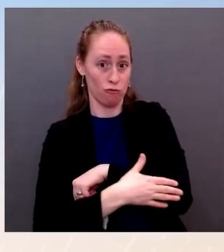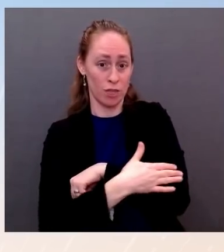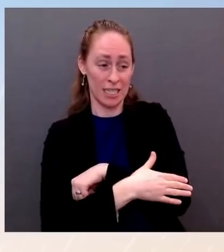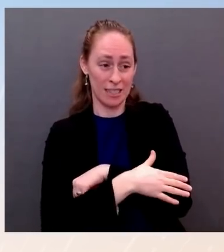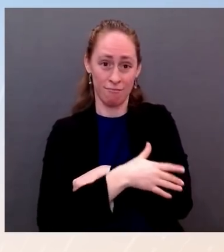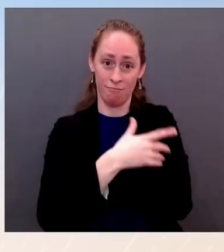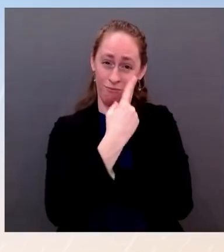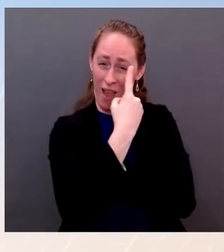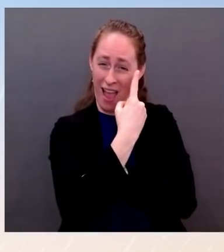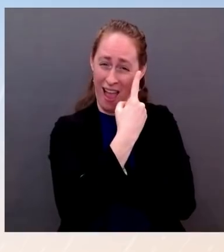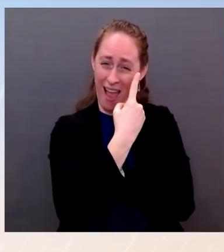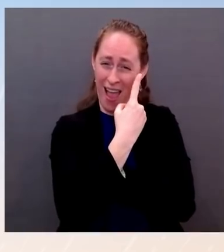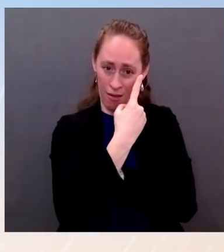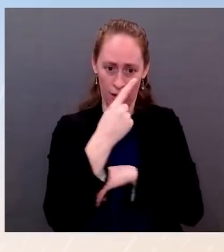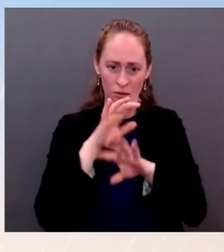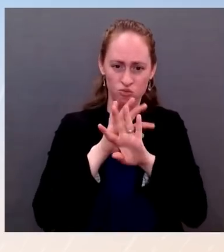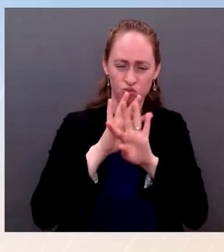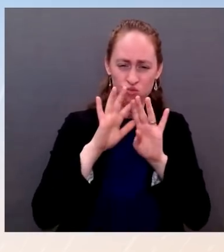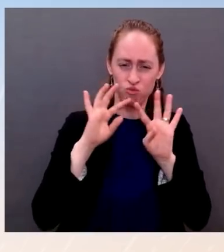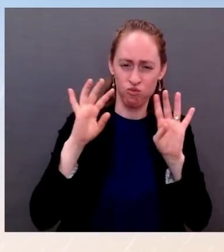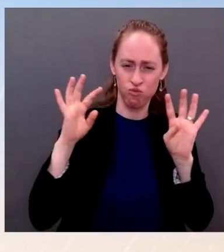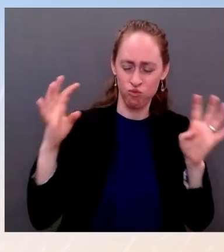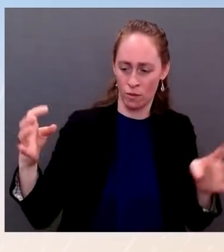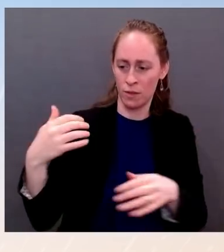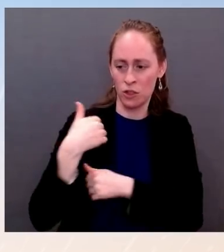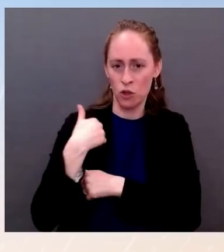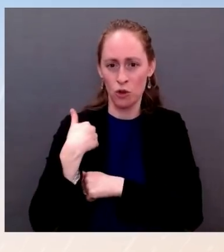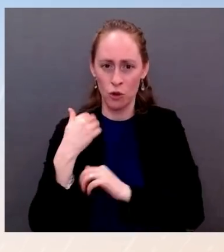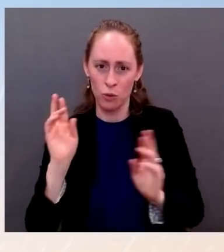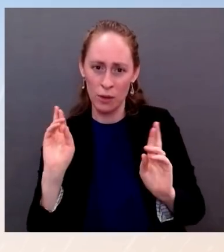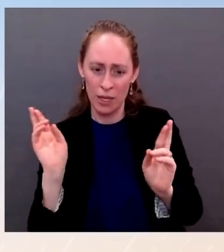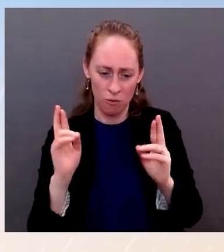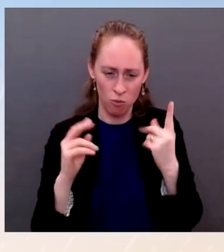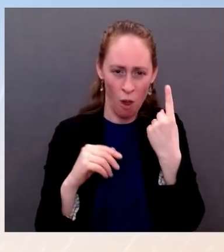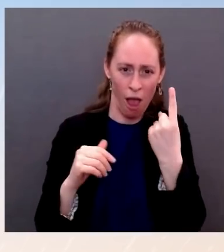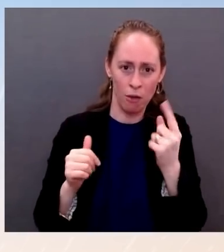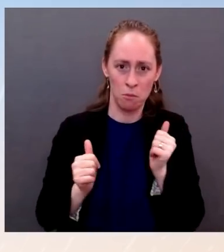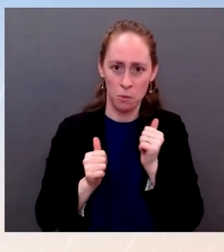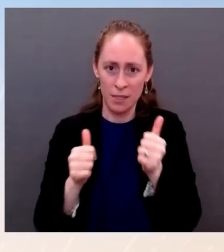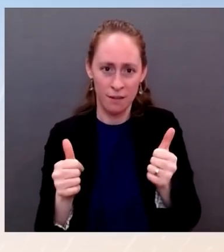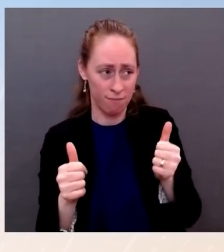So, the fastest way to deescalate this situation for all involved would be for Russia